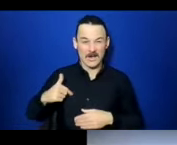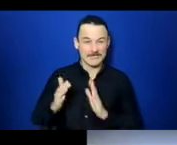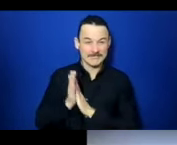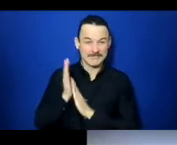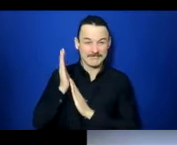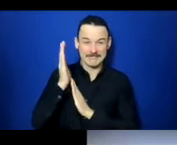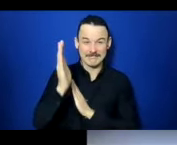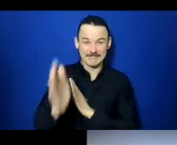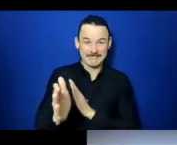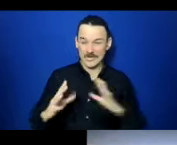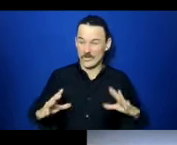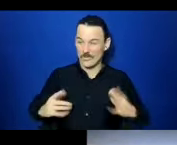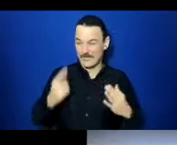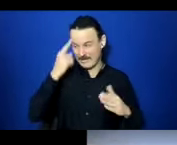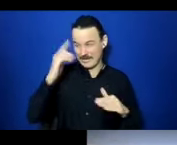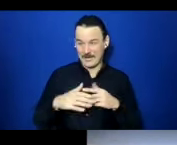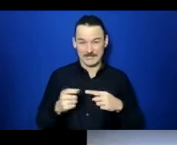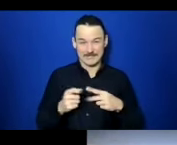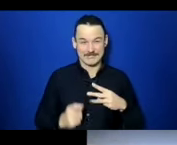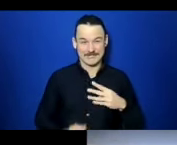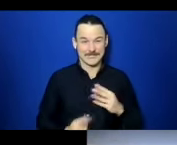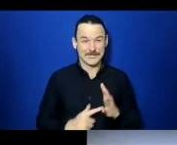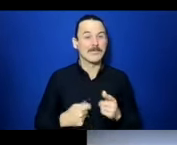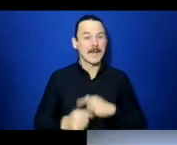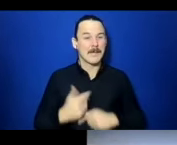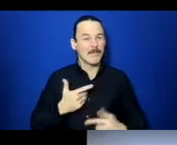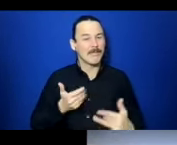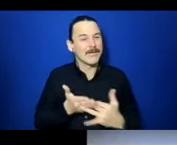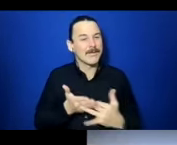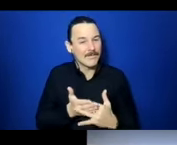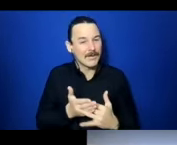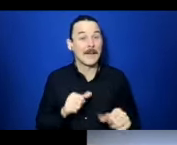in terms of creating the best product and experience you can. So I’m quite optimistic